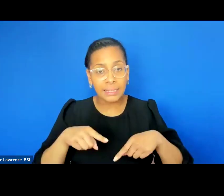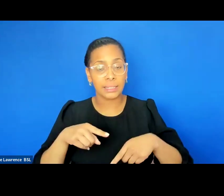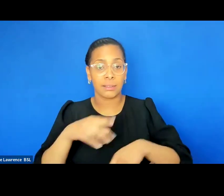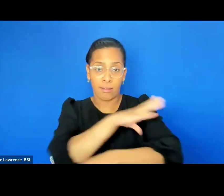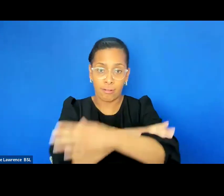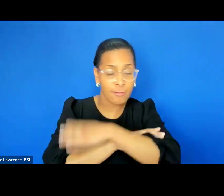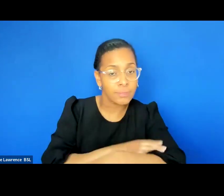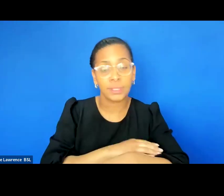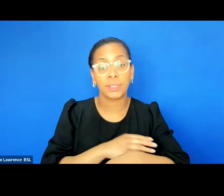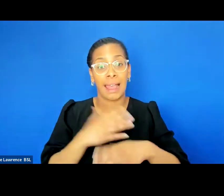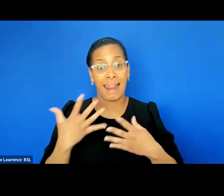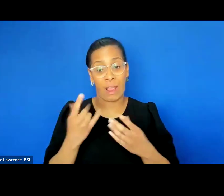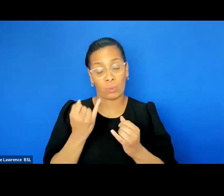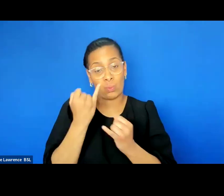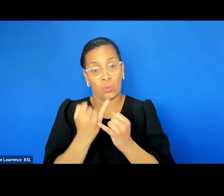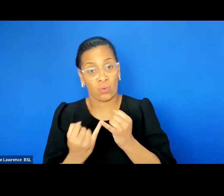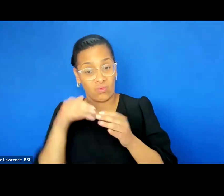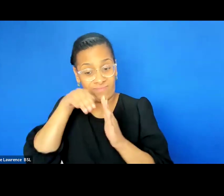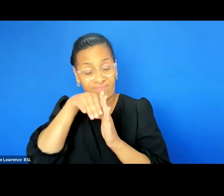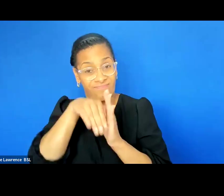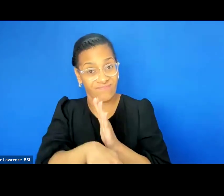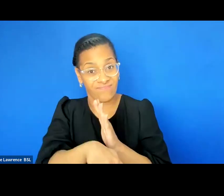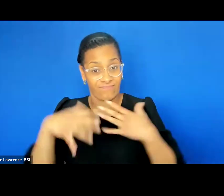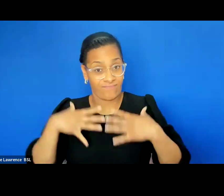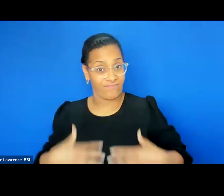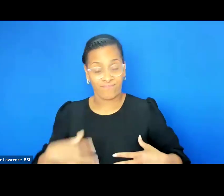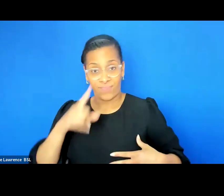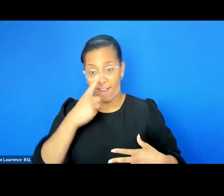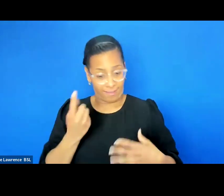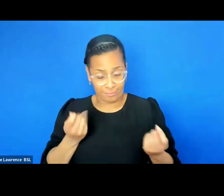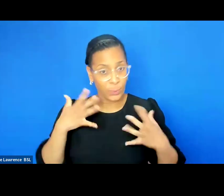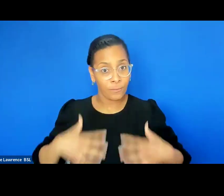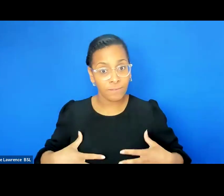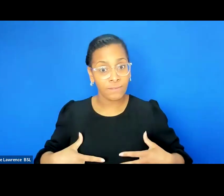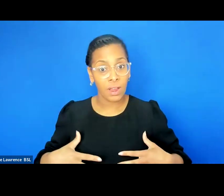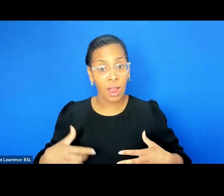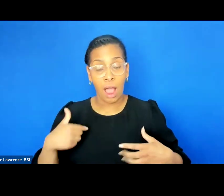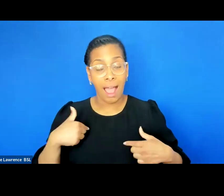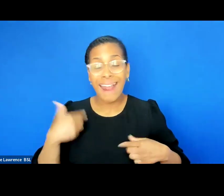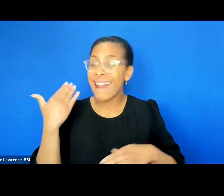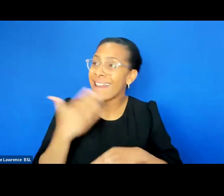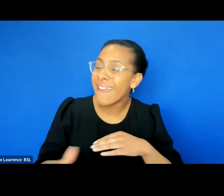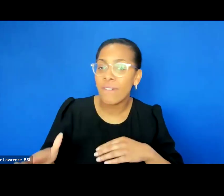and I use a power wheelchair. I never imagined that part of my journey. But in that career,